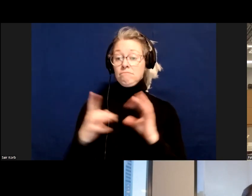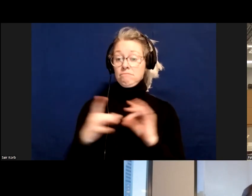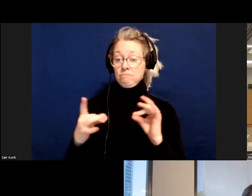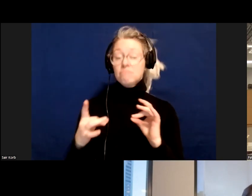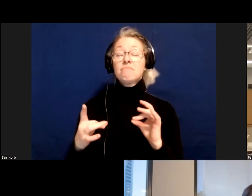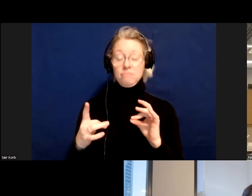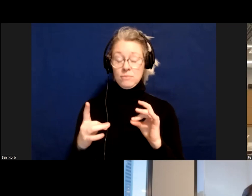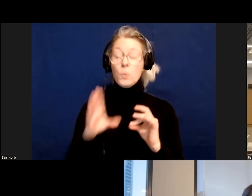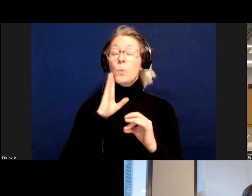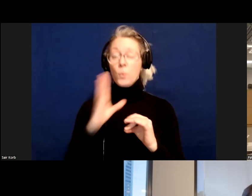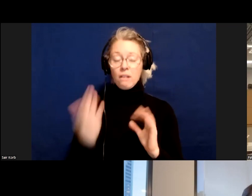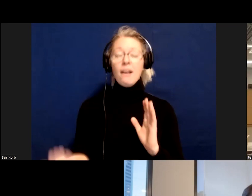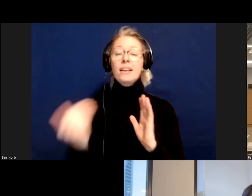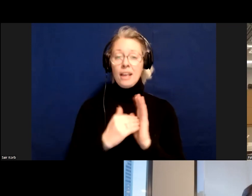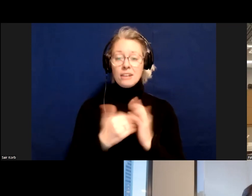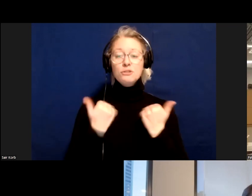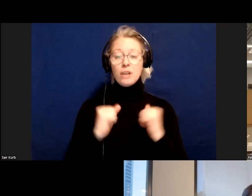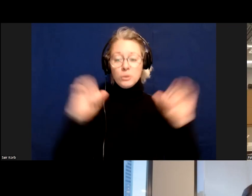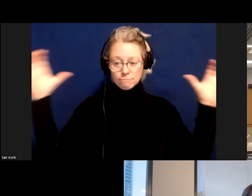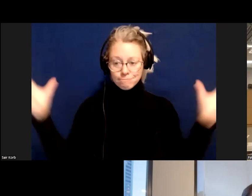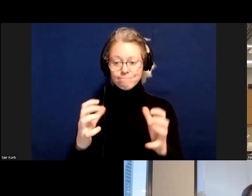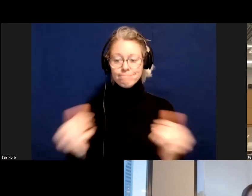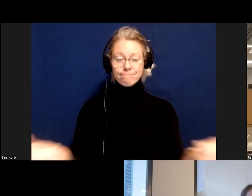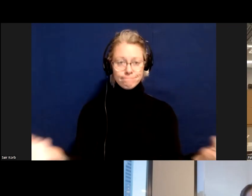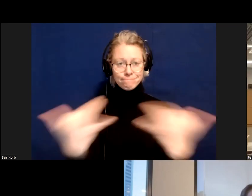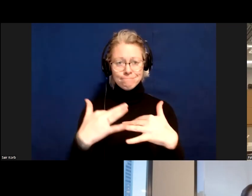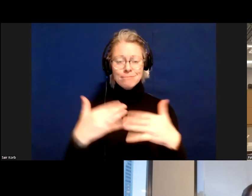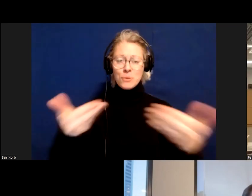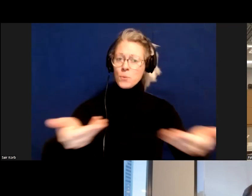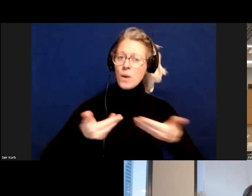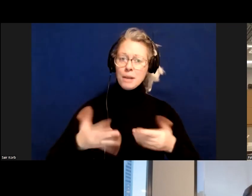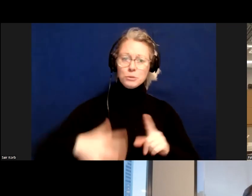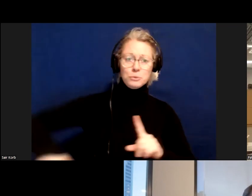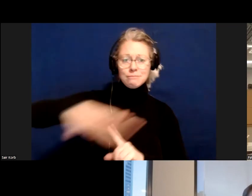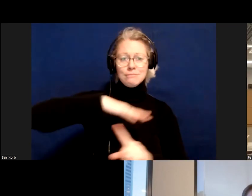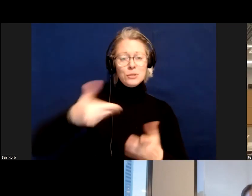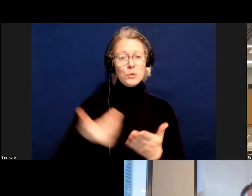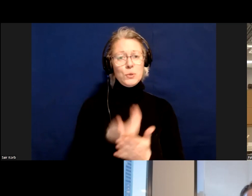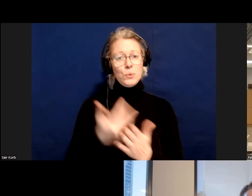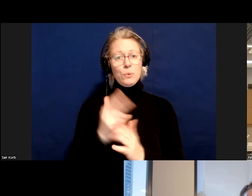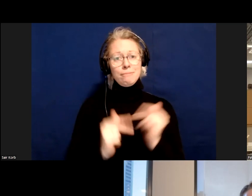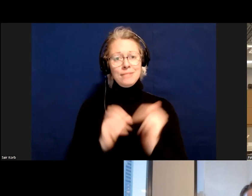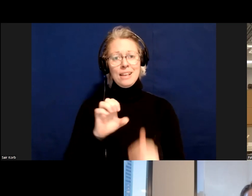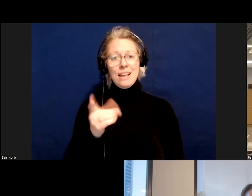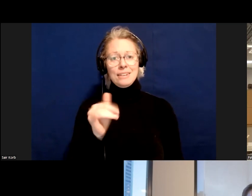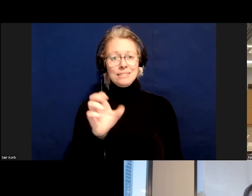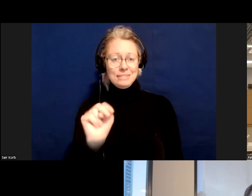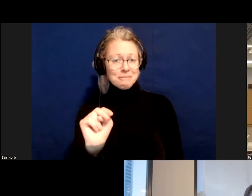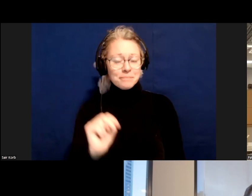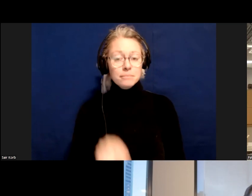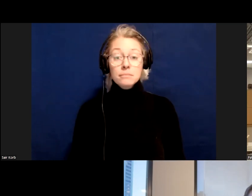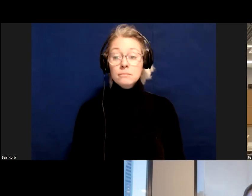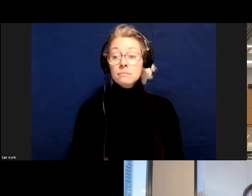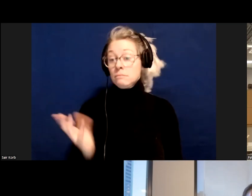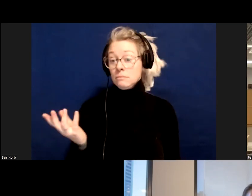to have everybody down to our new space here in the Edison, regardless, in the meantime,